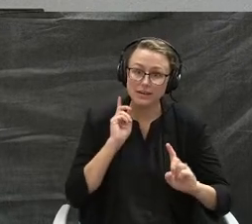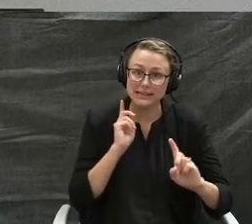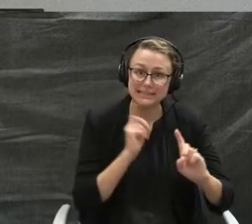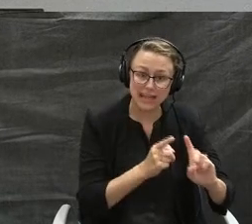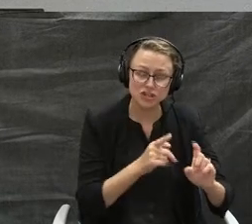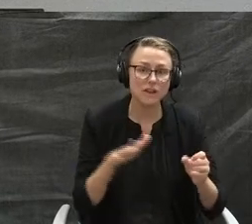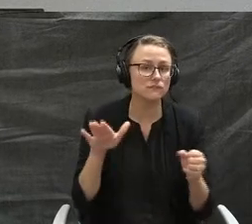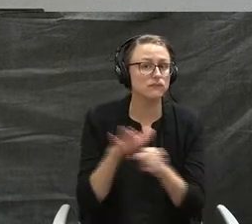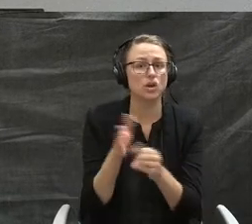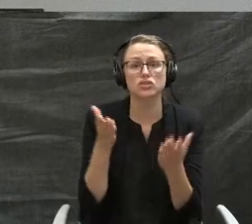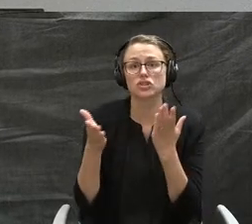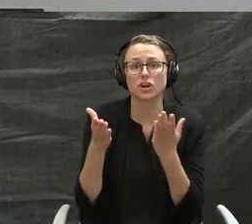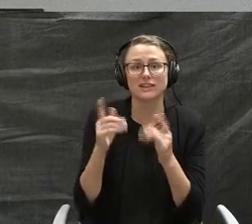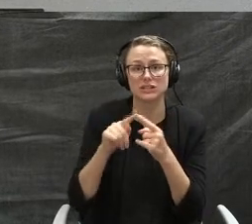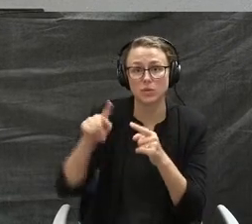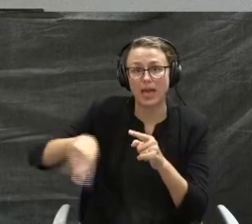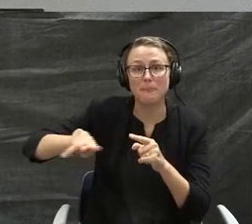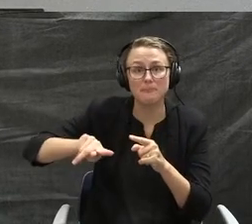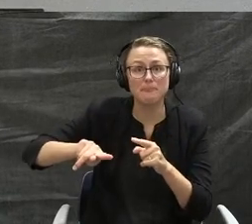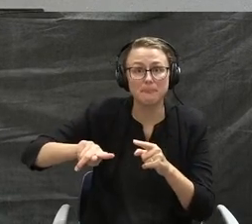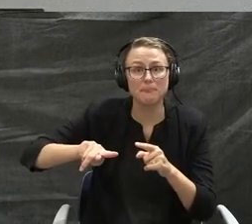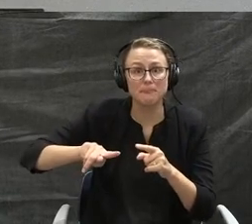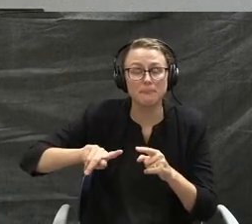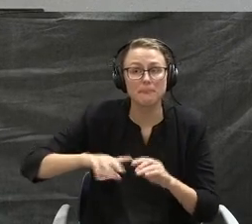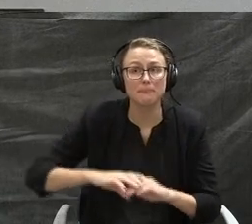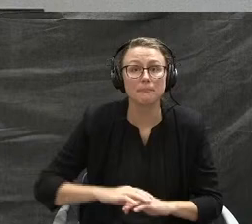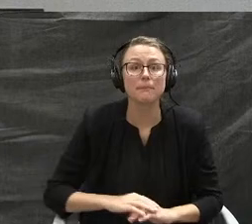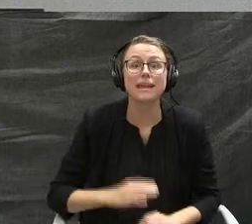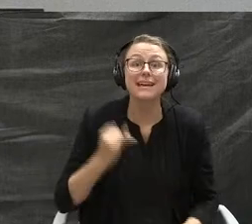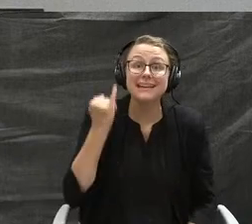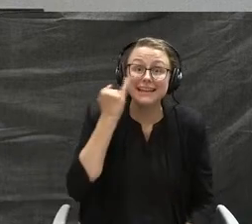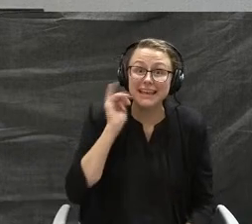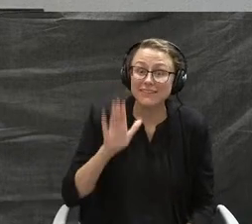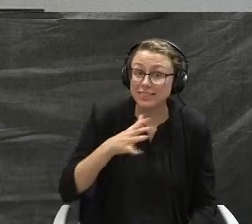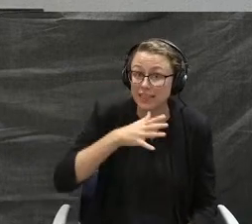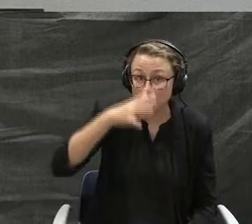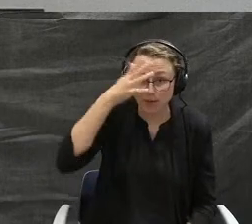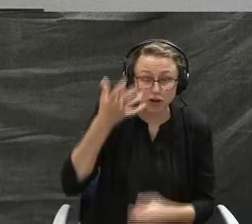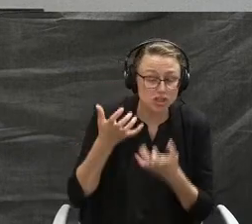them. So if their parents don't want them to be in contact with